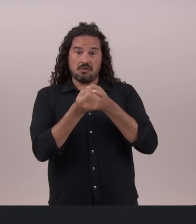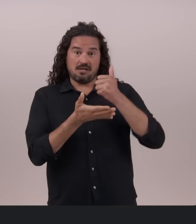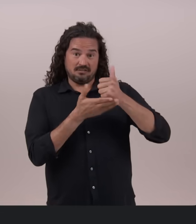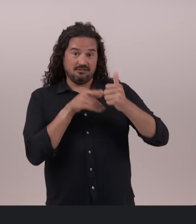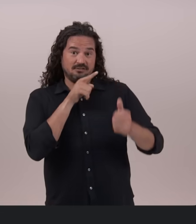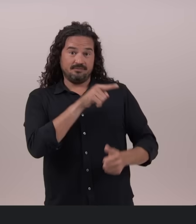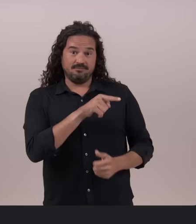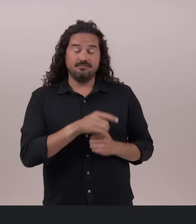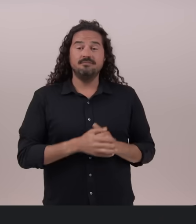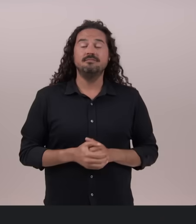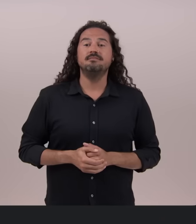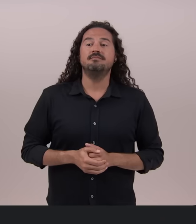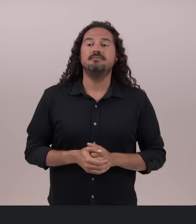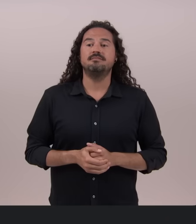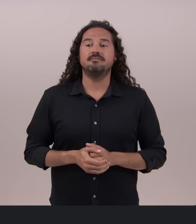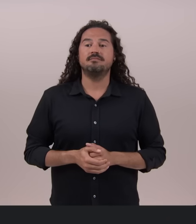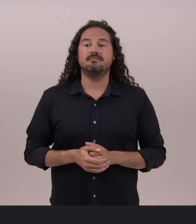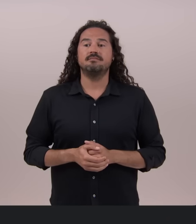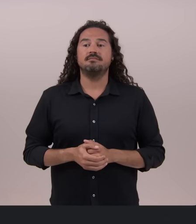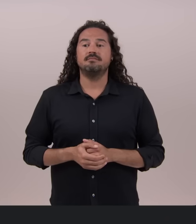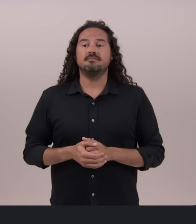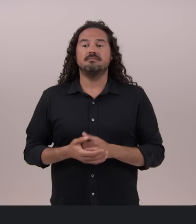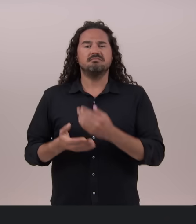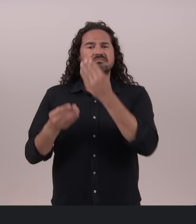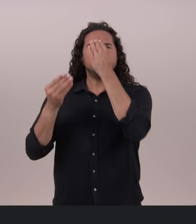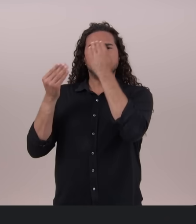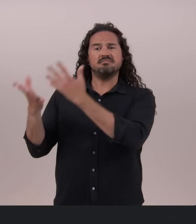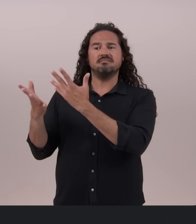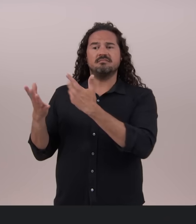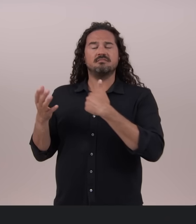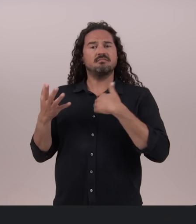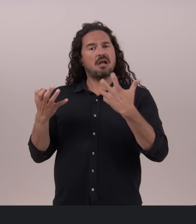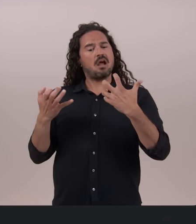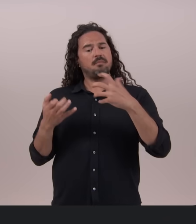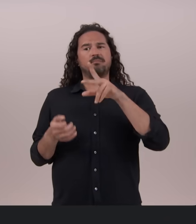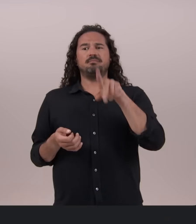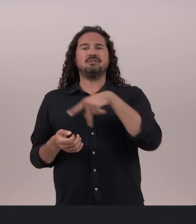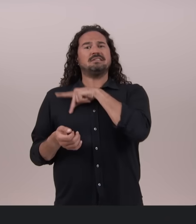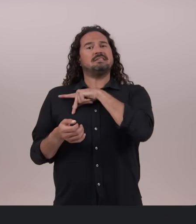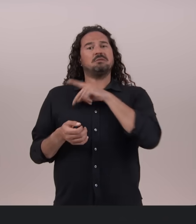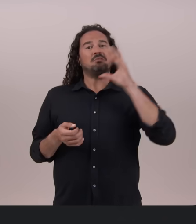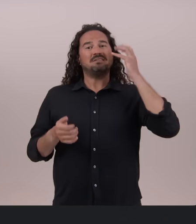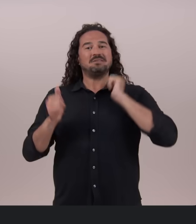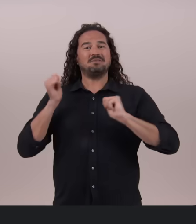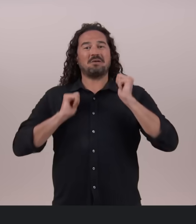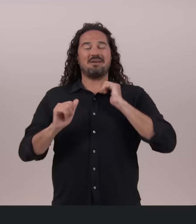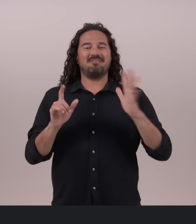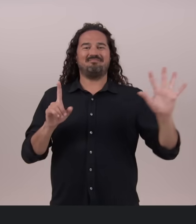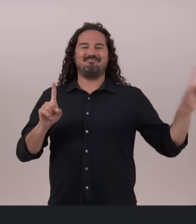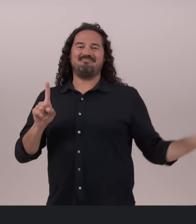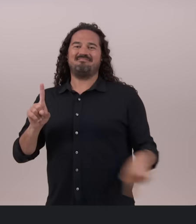So I told you I would come back to my own personal radio show, so let's select the AI talk radio agent.